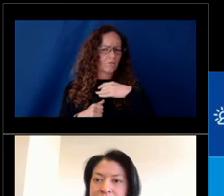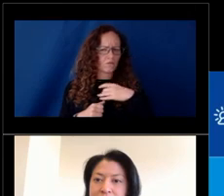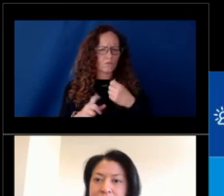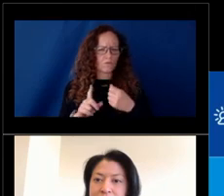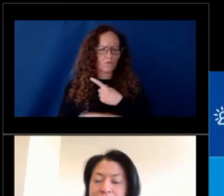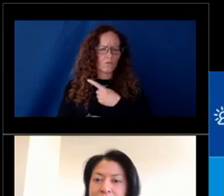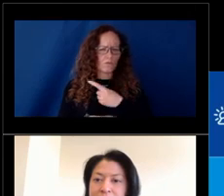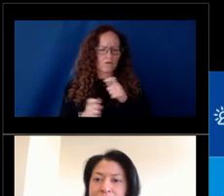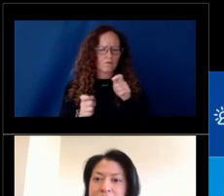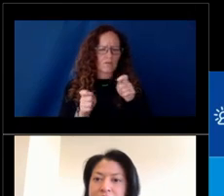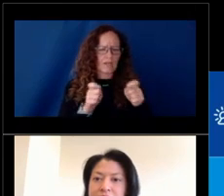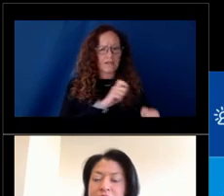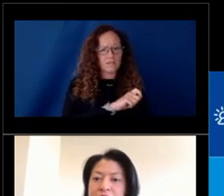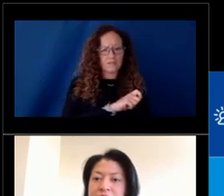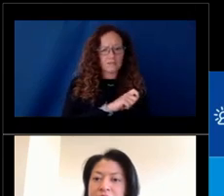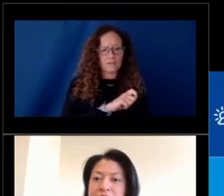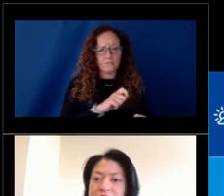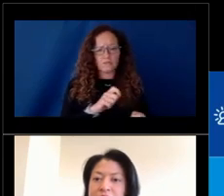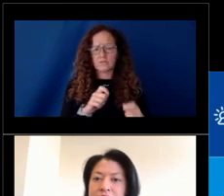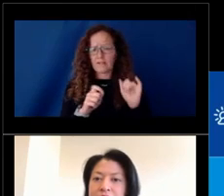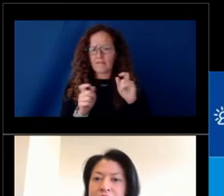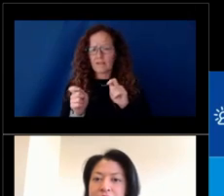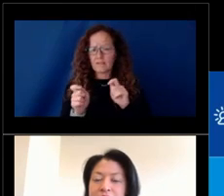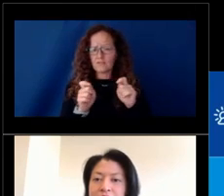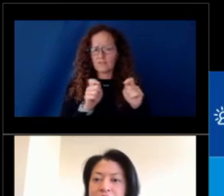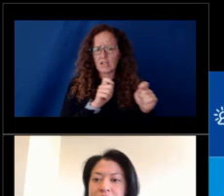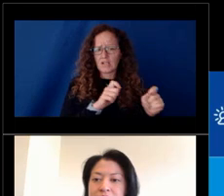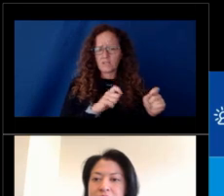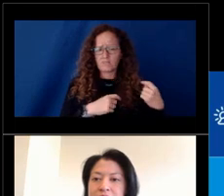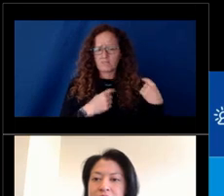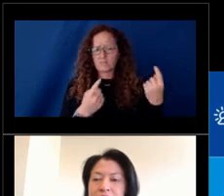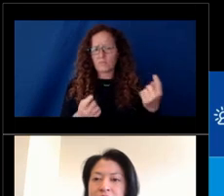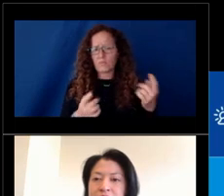changes? We had another similar question about the period of records being used